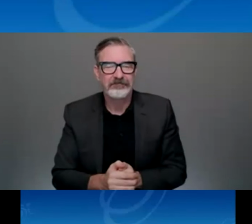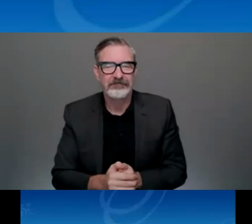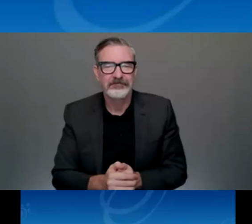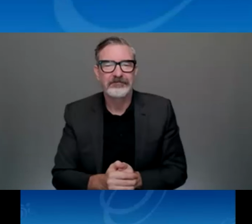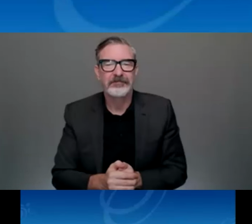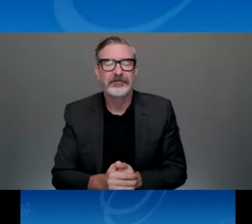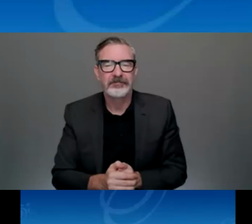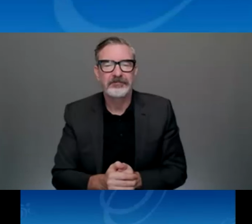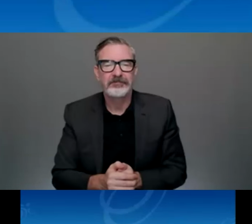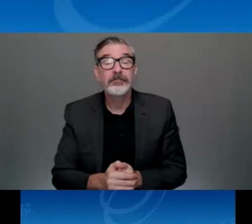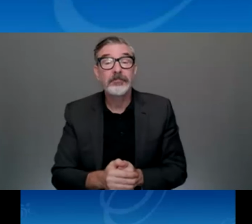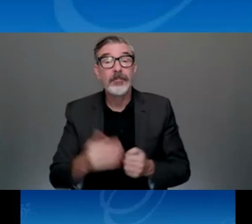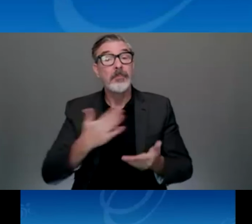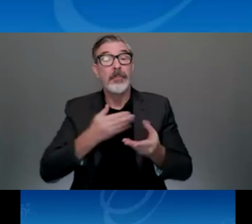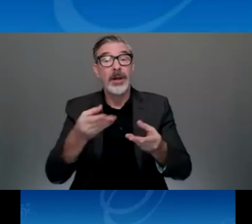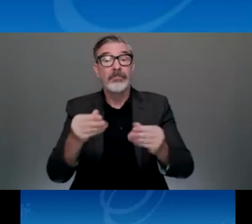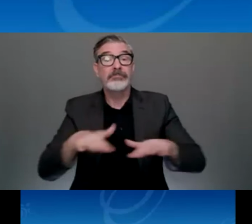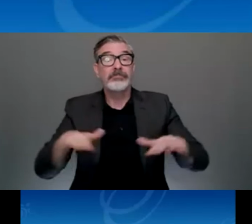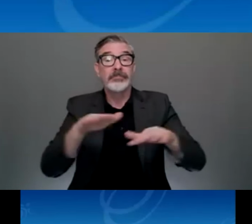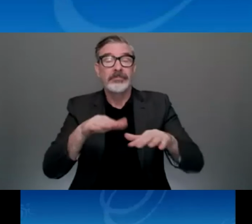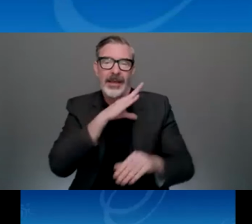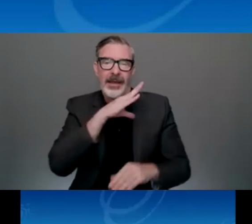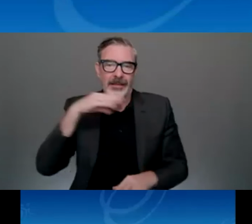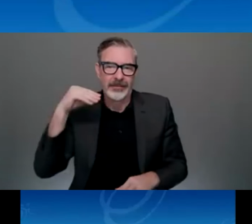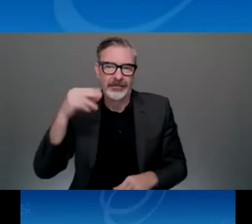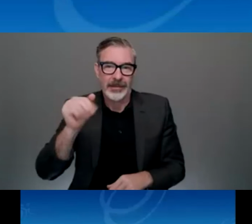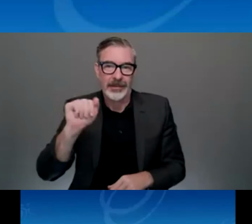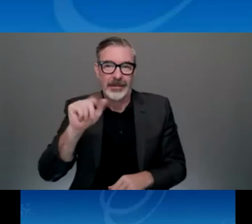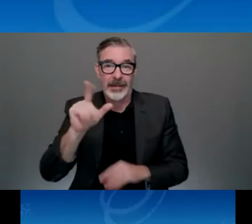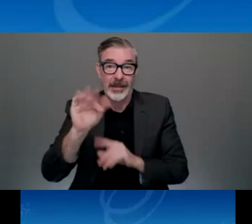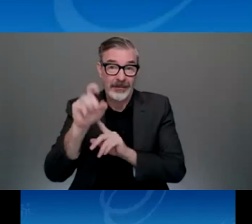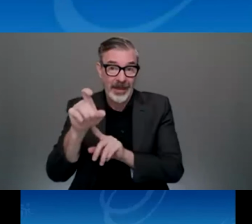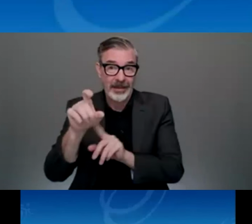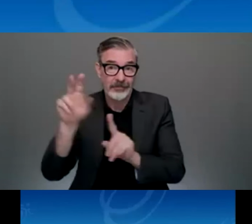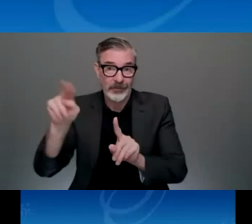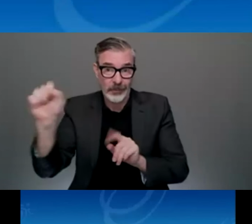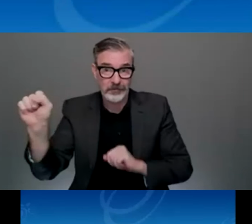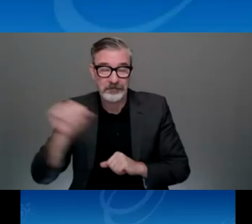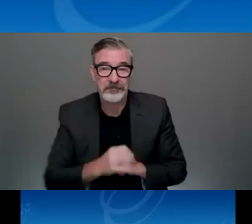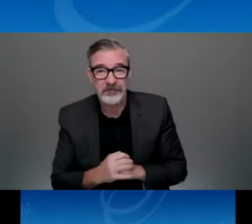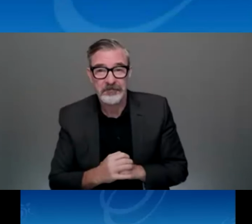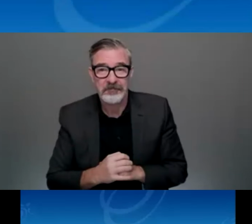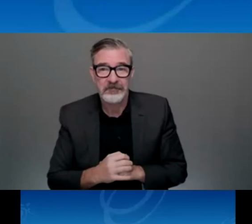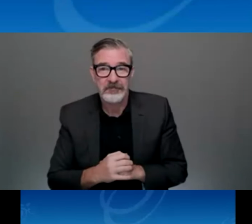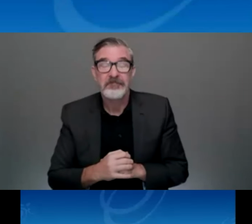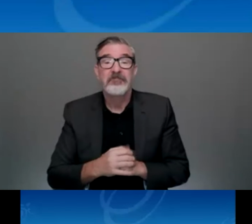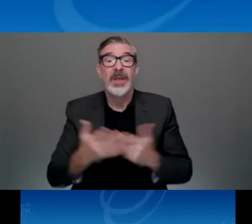I am coming to you from Halifax, Nova Scotia and, for visual representation.